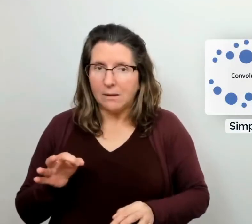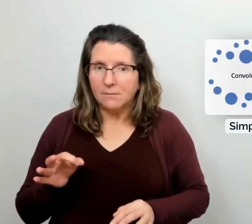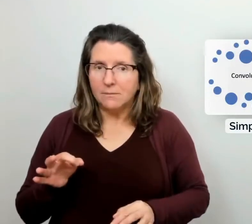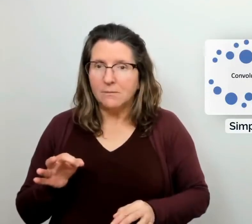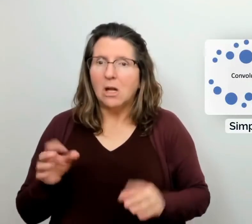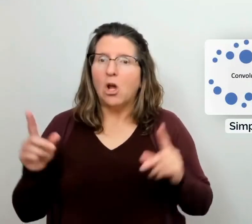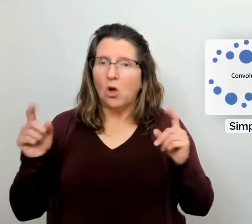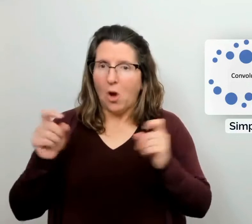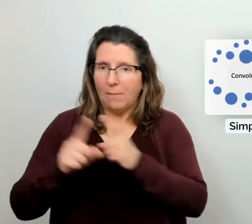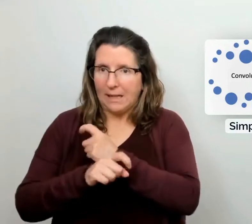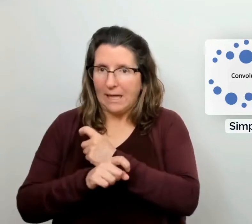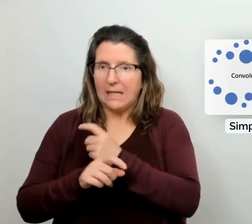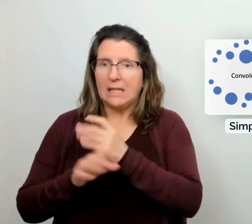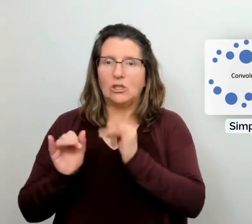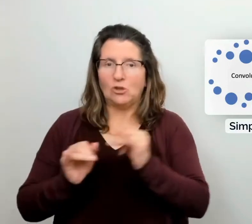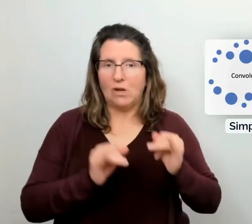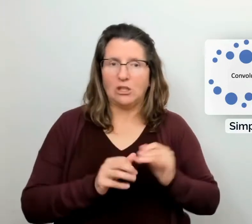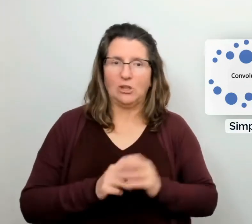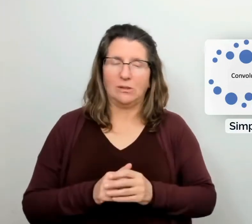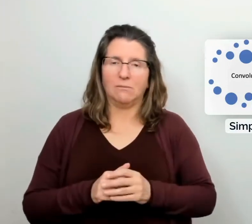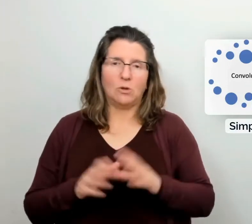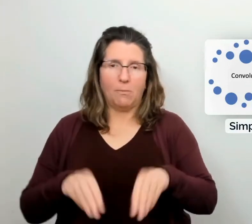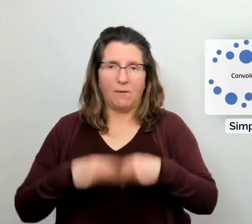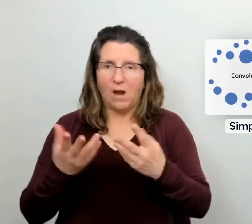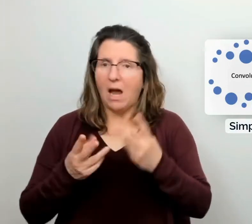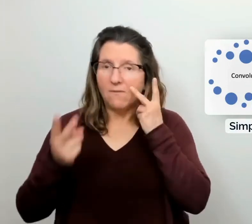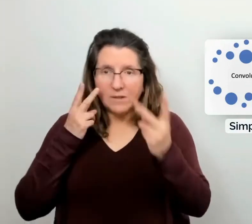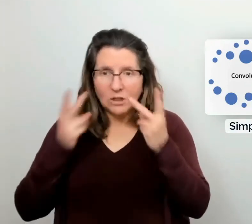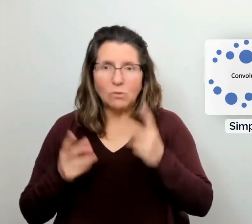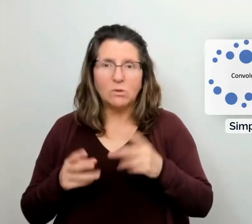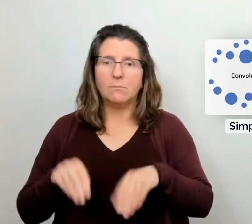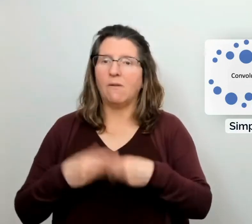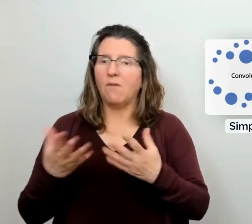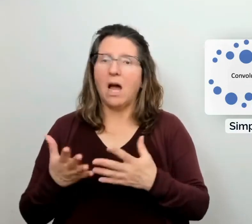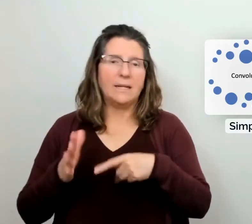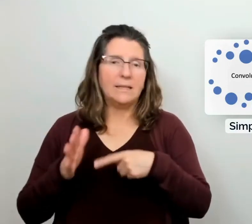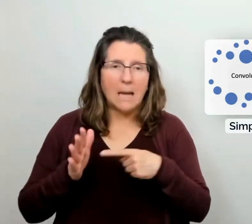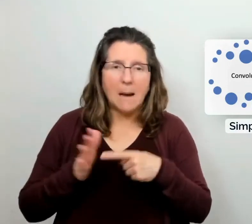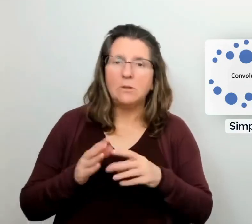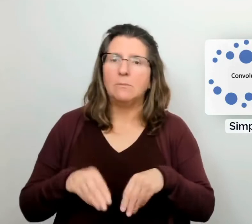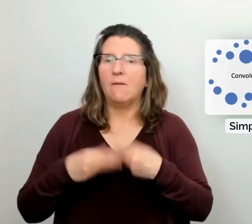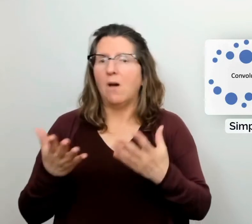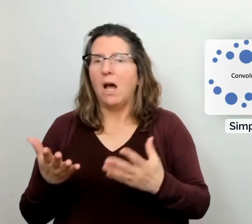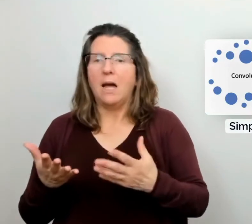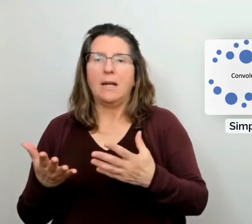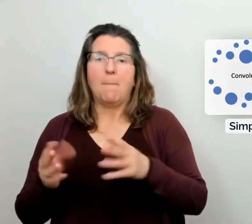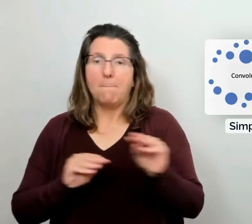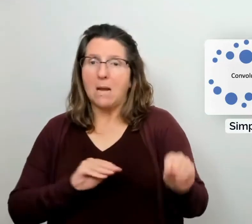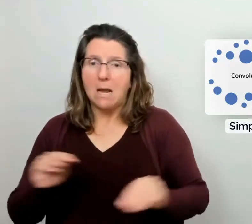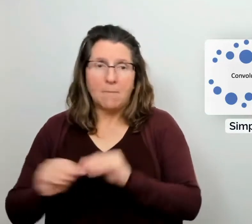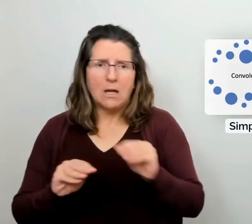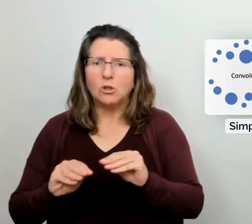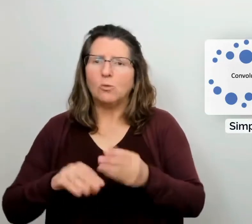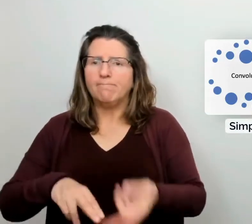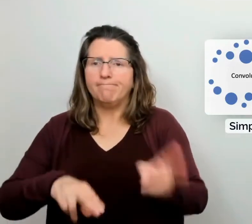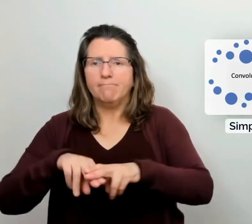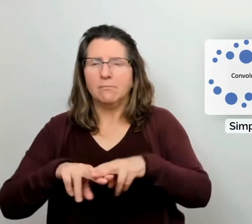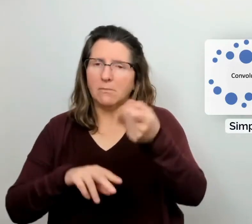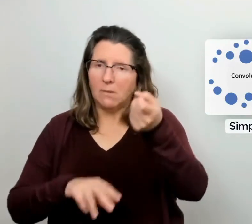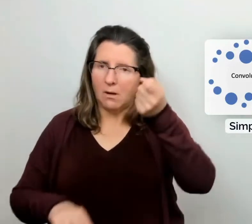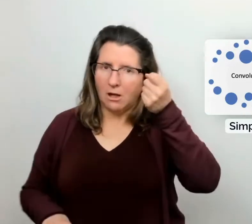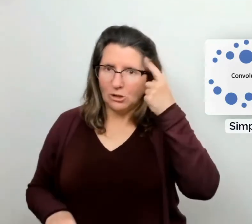Simplify complex instructions by providing visuals and manipulatives to increase understanding.